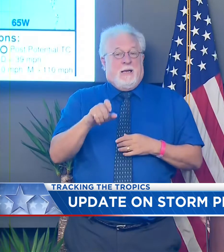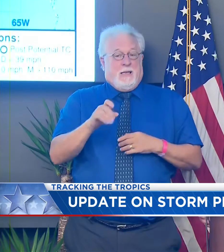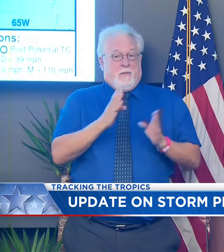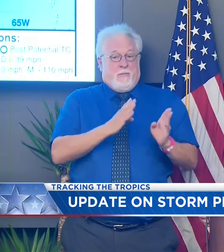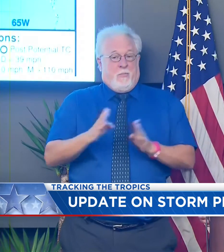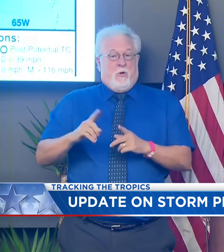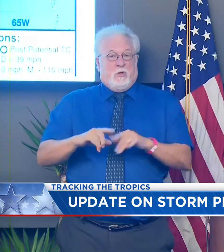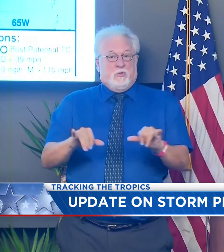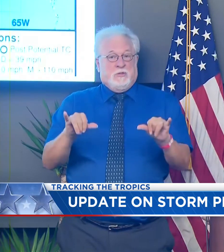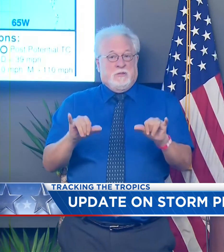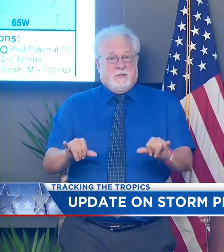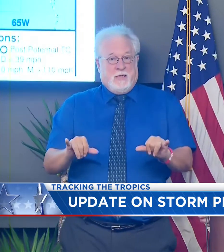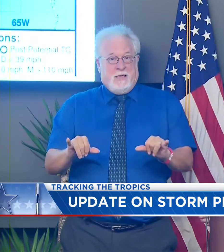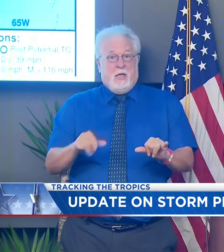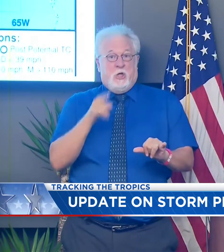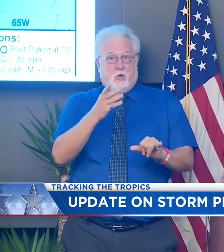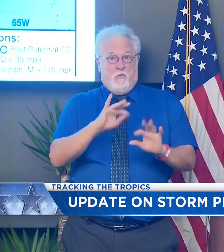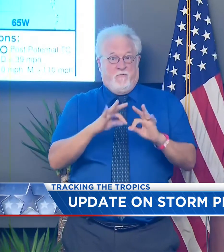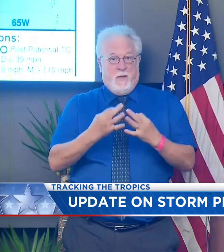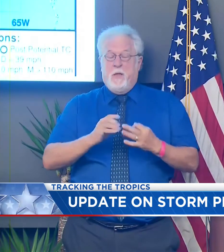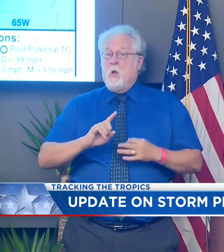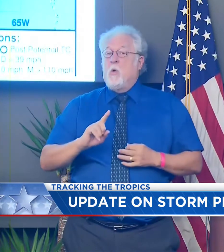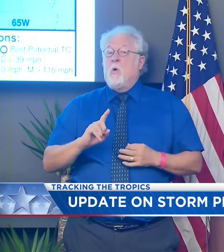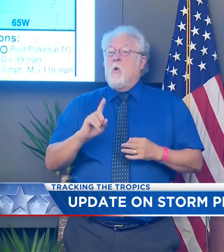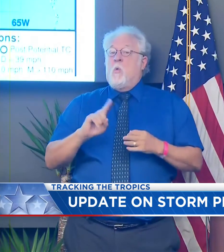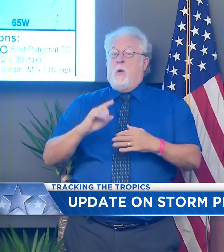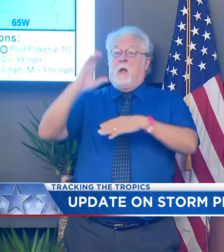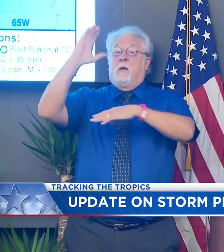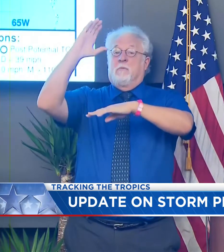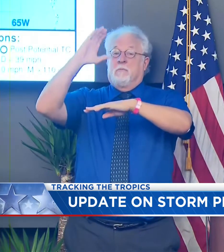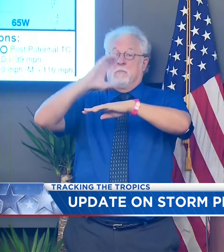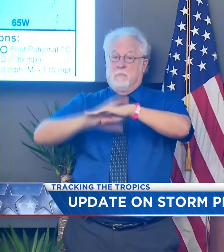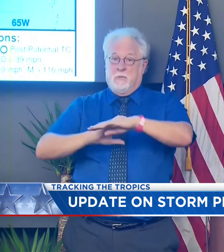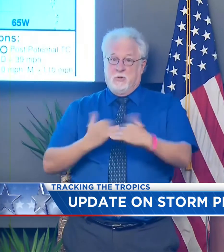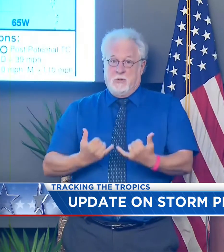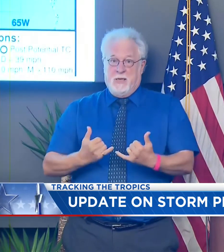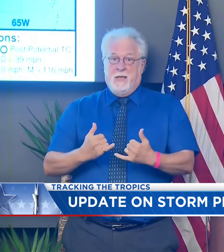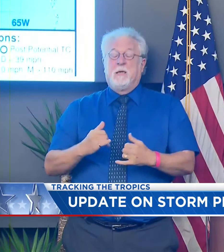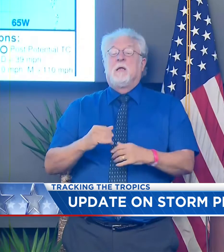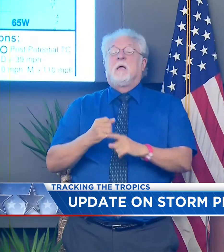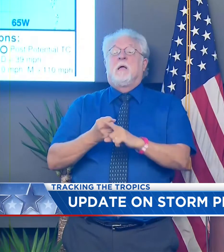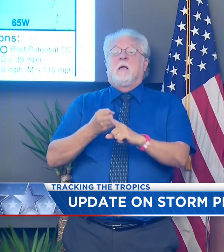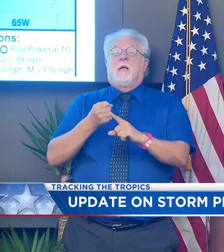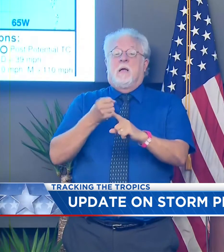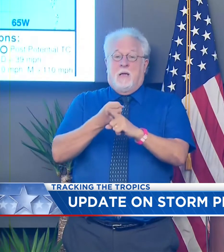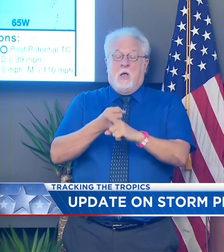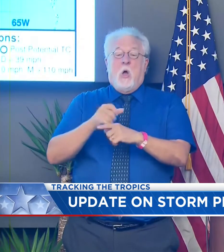TO RIDE OUT THESE STORMS. I DO WANT TO REPEAT THAT. YOU NEED TO BE PREPARED TO RIDE